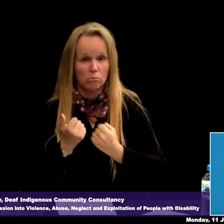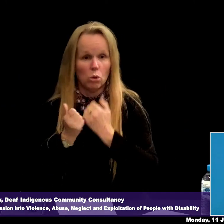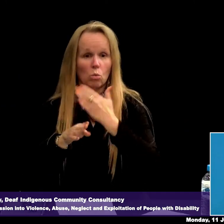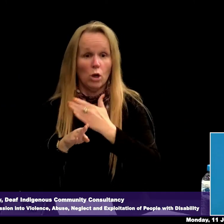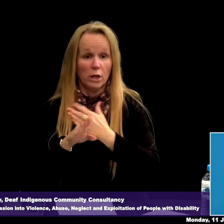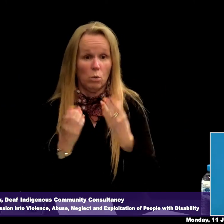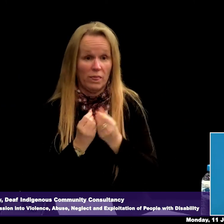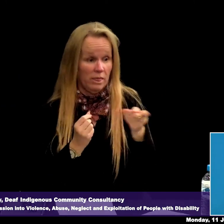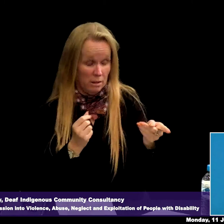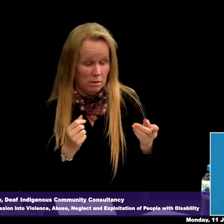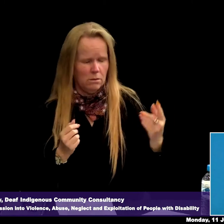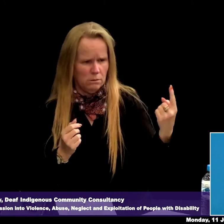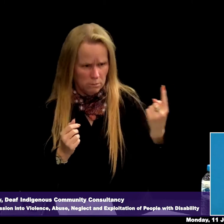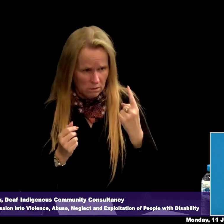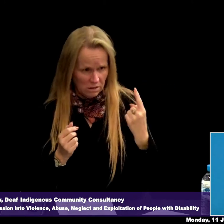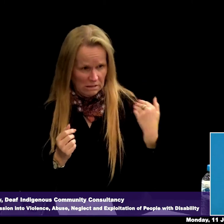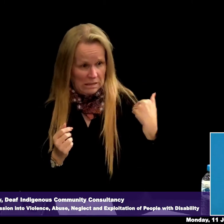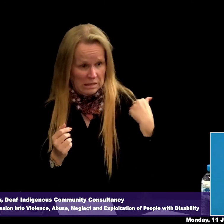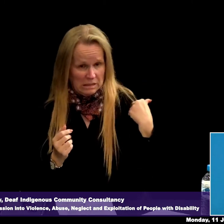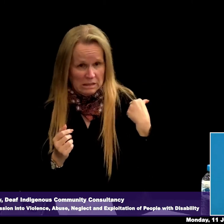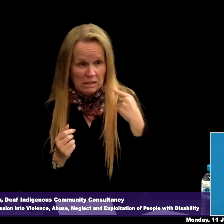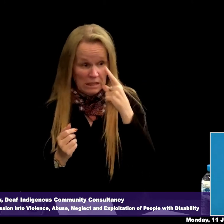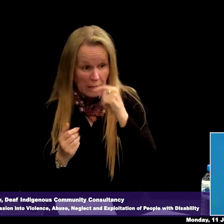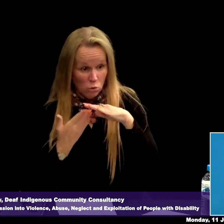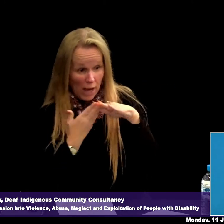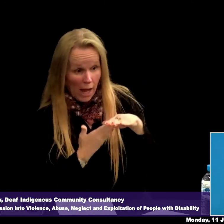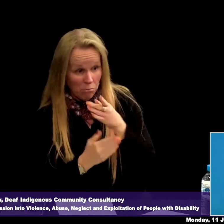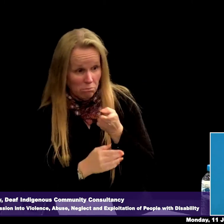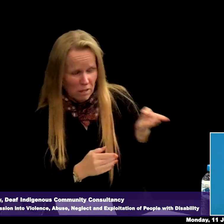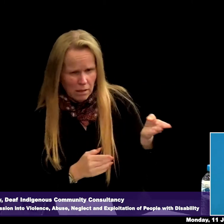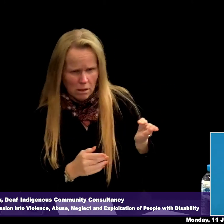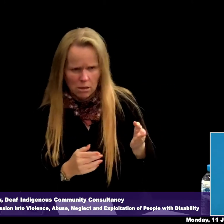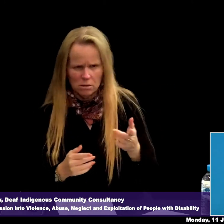And I didn't know this person. However, he had a support worker with him who approached me and said, "I wonder if you